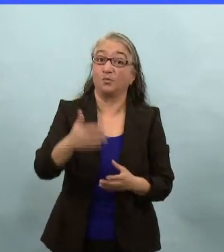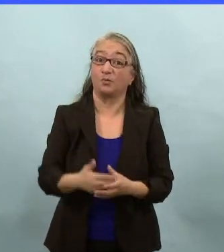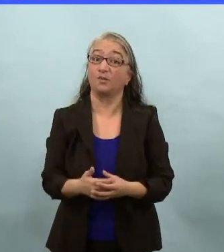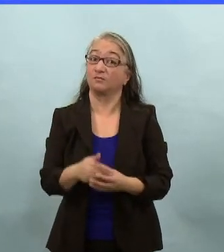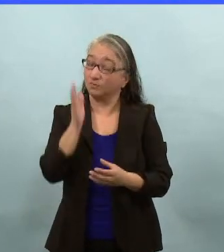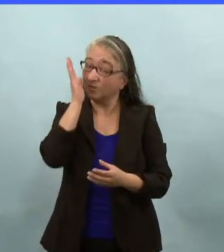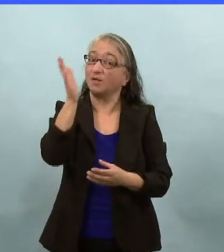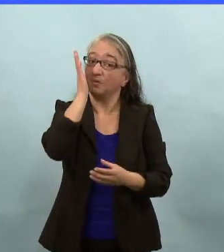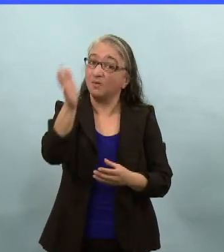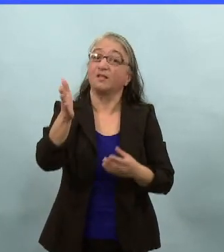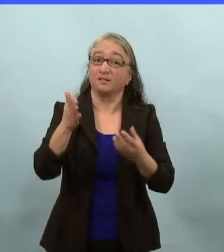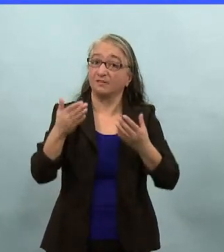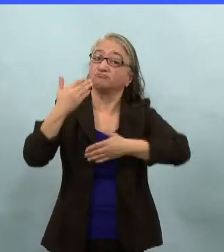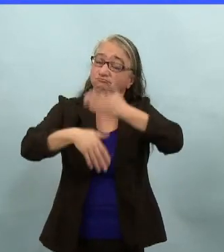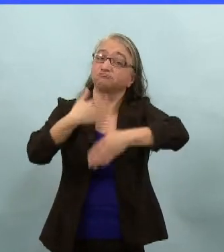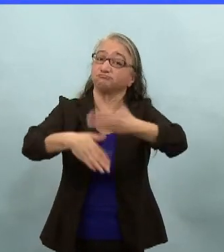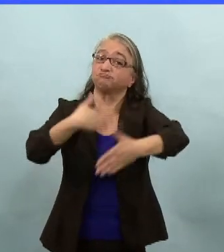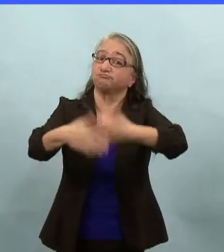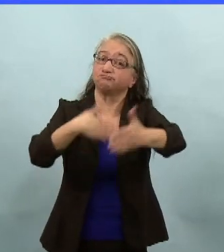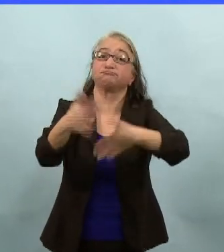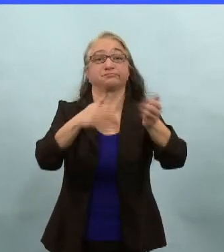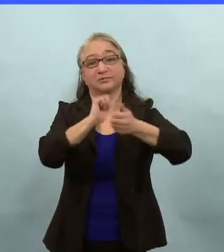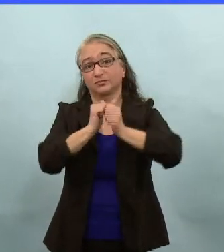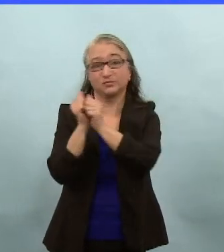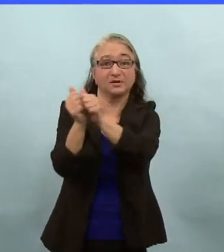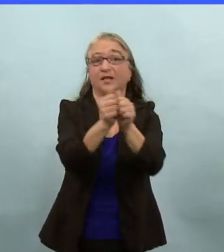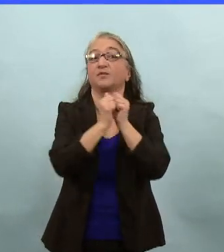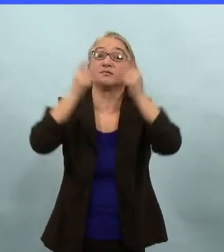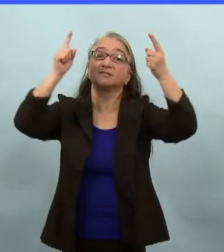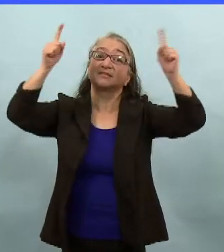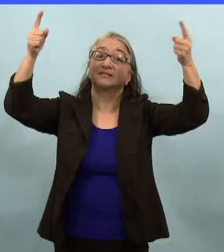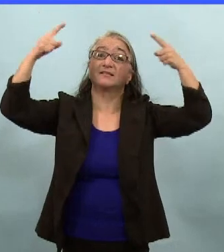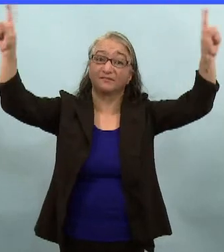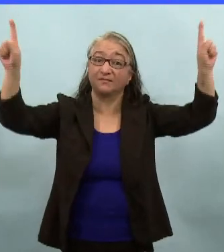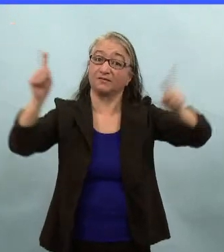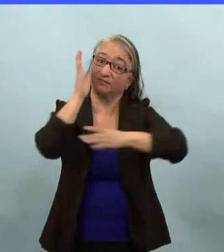and we will get through this together one step at a time by no means am i saying today are we saying